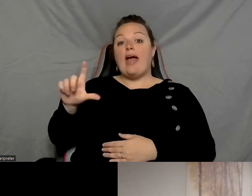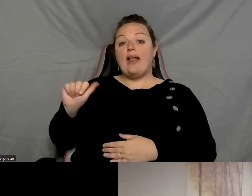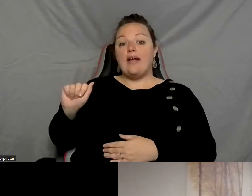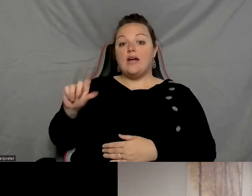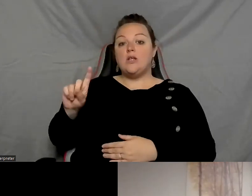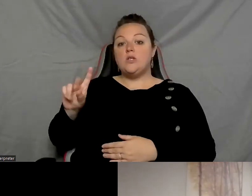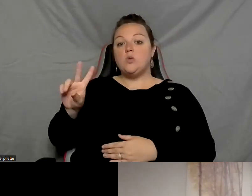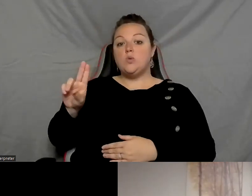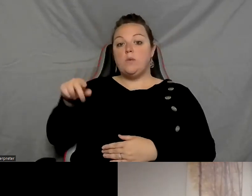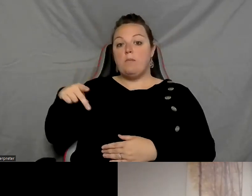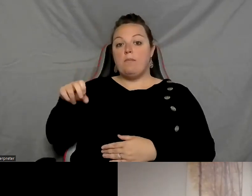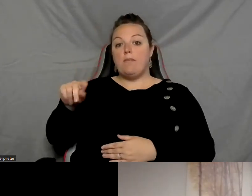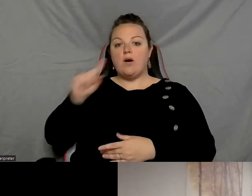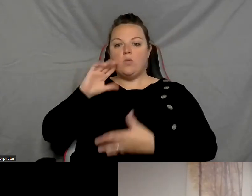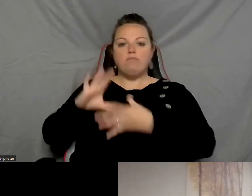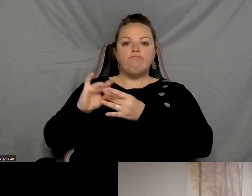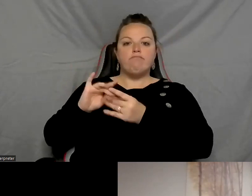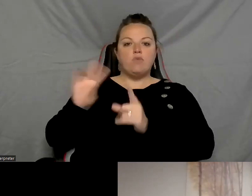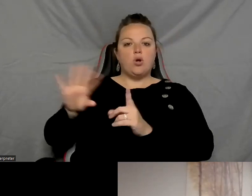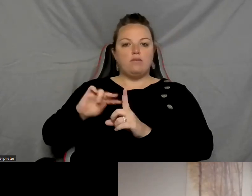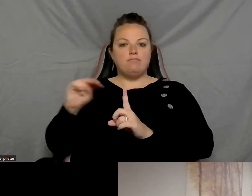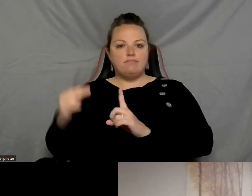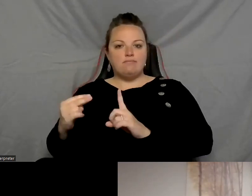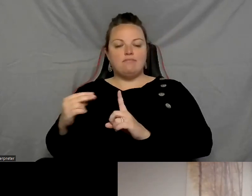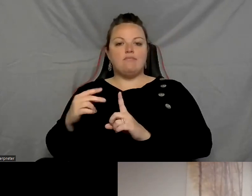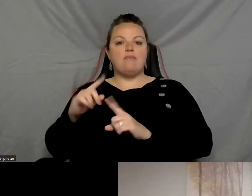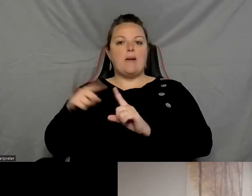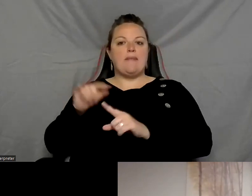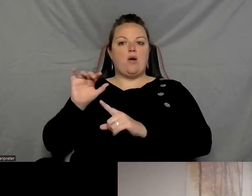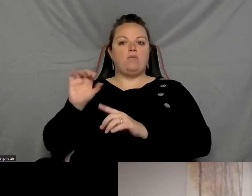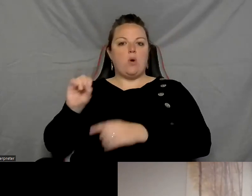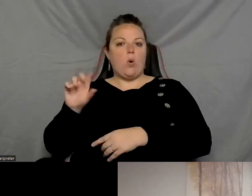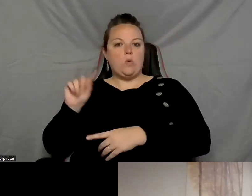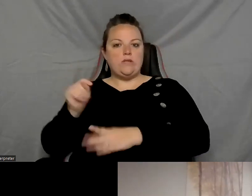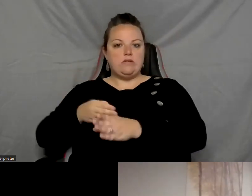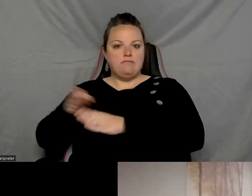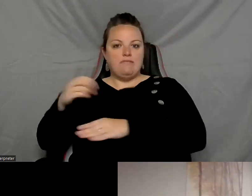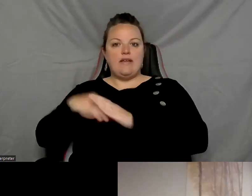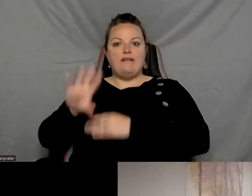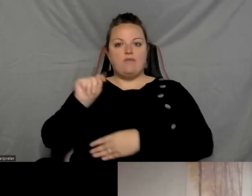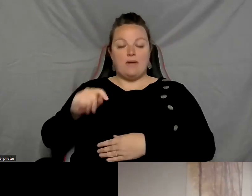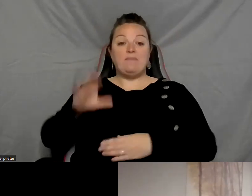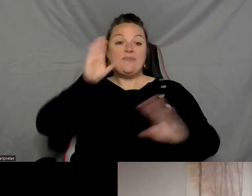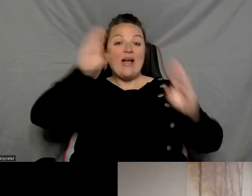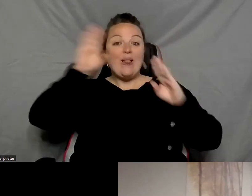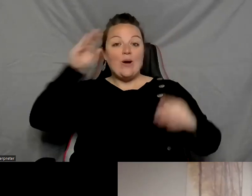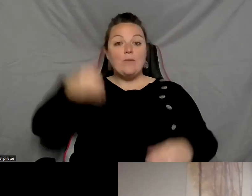occupational therapist practicing in Vermont. >> Hi, everyone. I'm Ella. My practice has